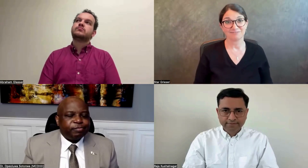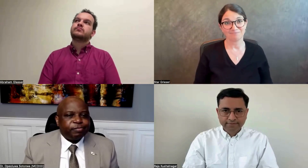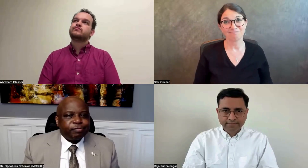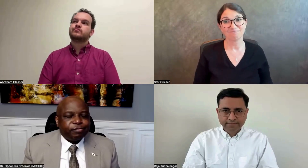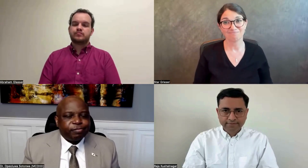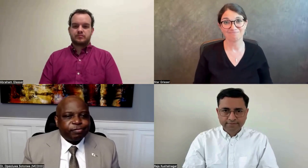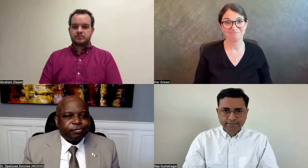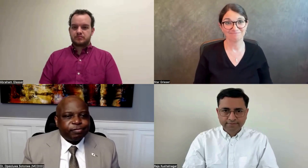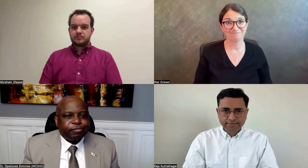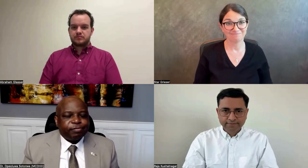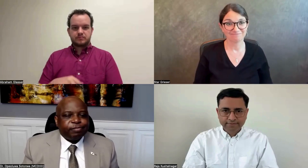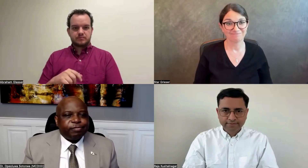Dr. Glasser here.